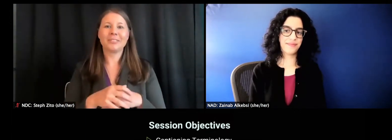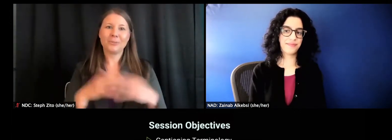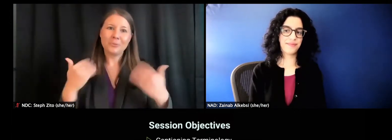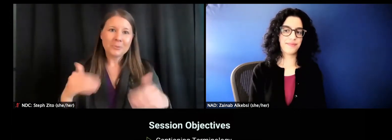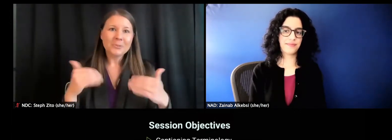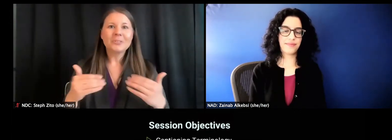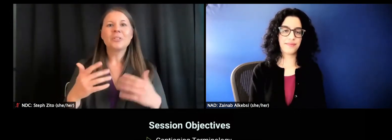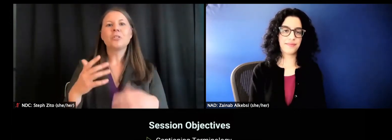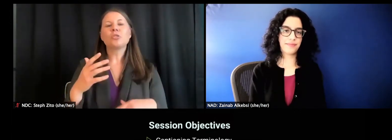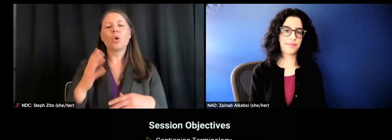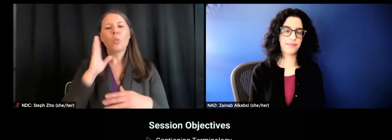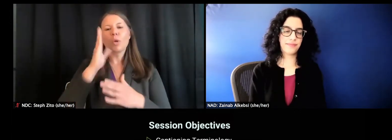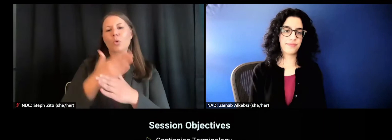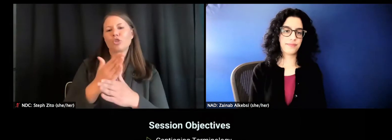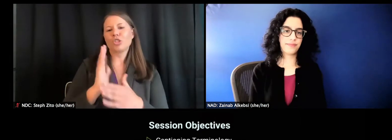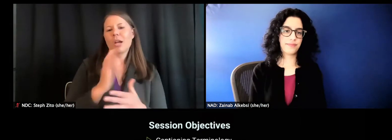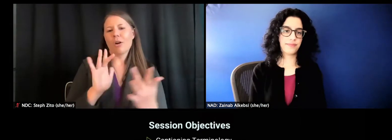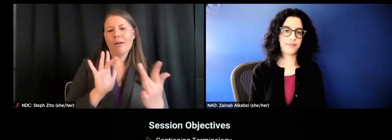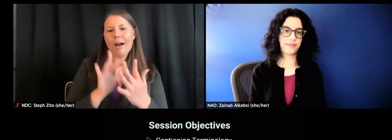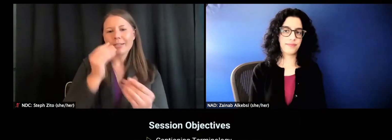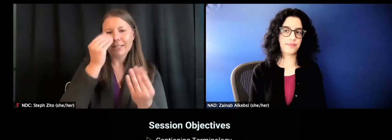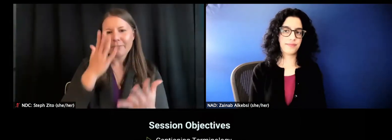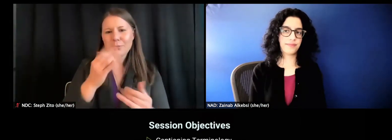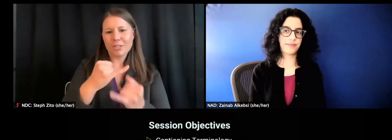and a number of folks watching on Facebook as well so we will